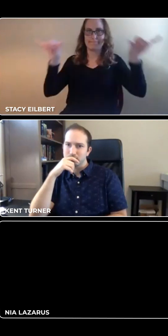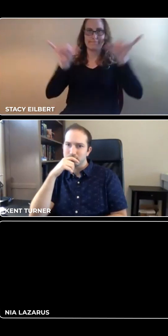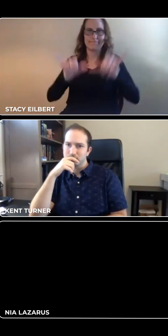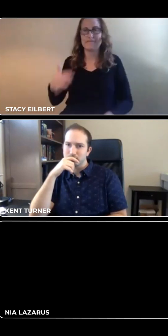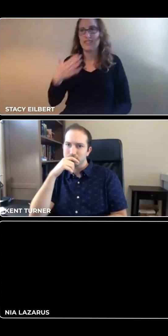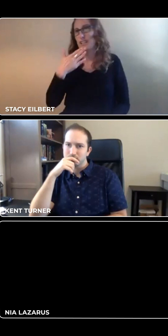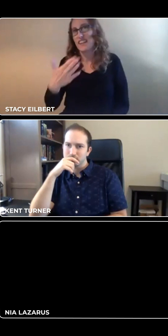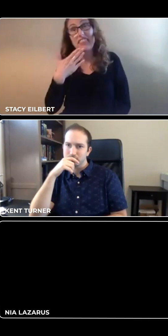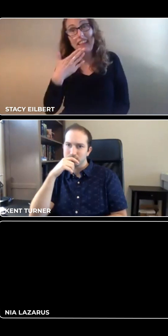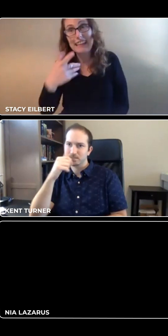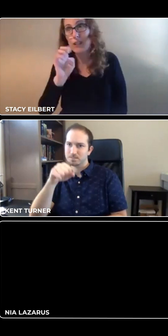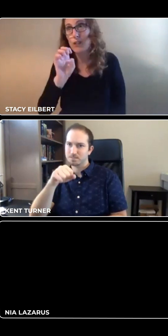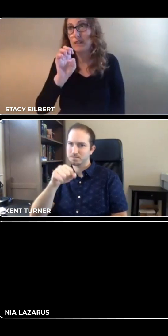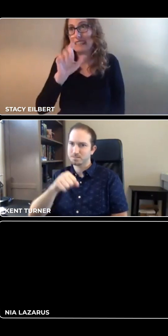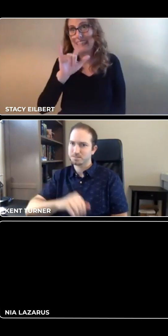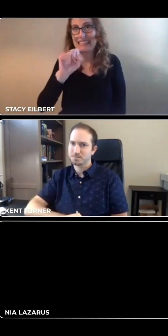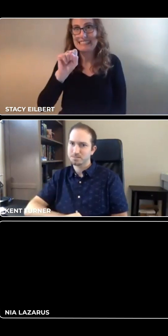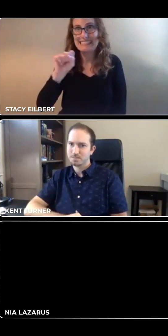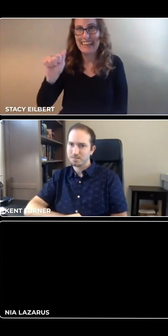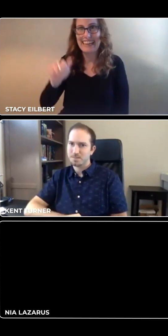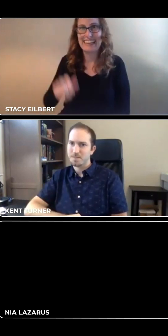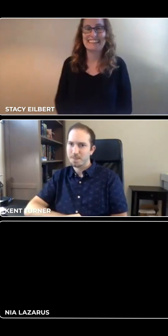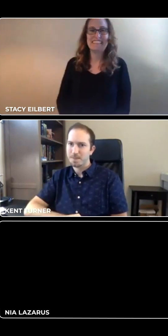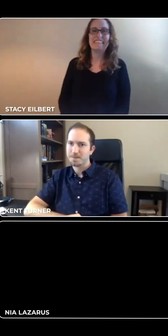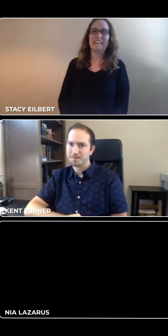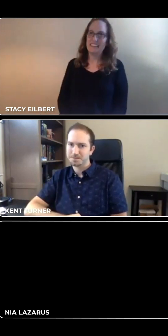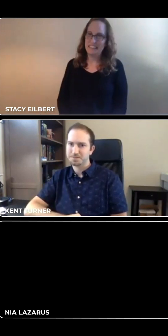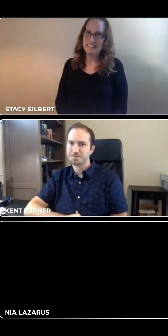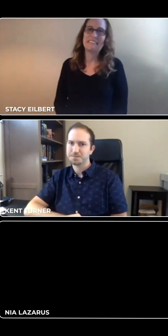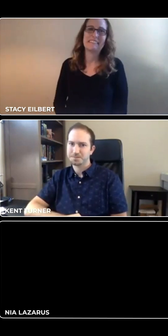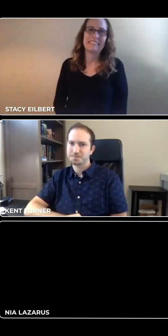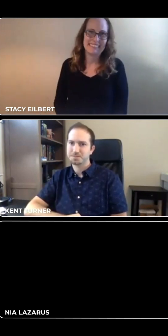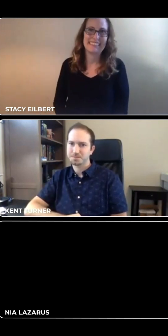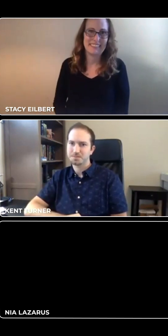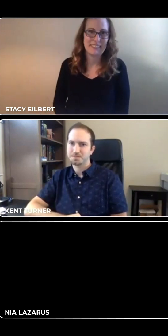yet. But, I think that's a really great tip. Thank you, Elisa.